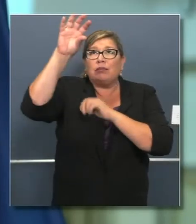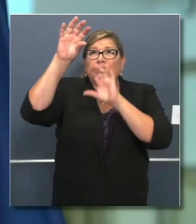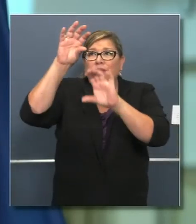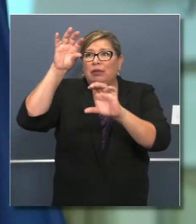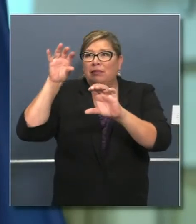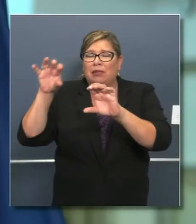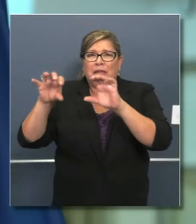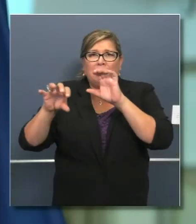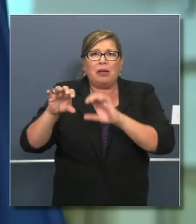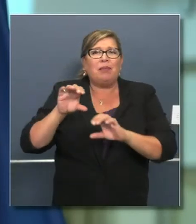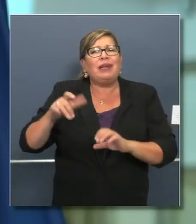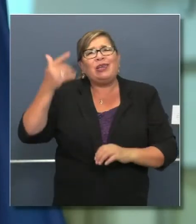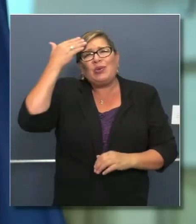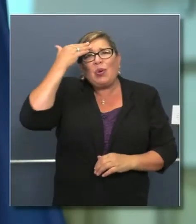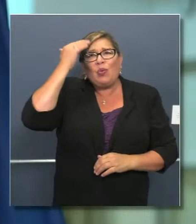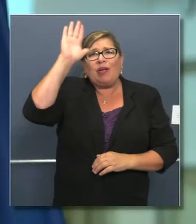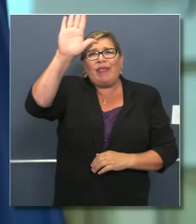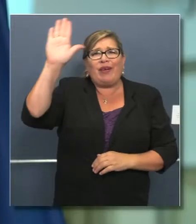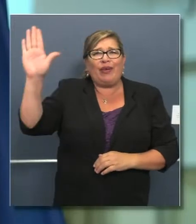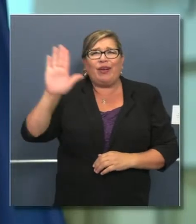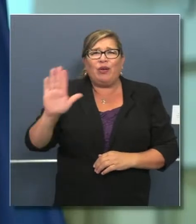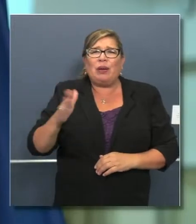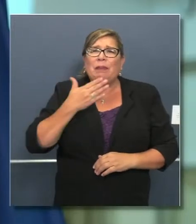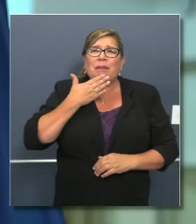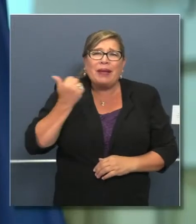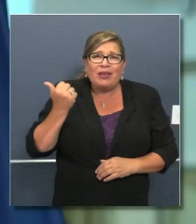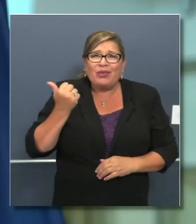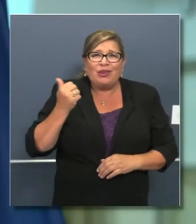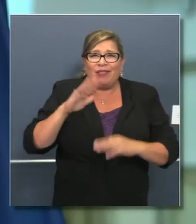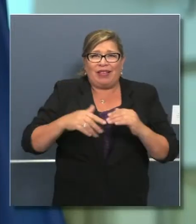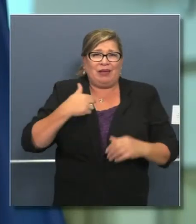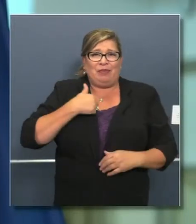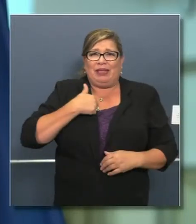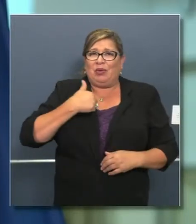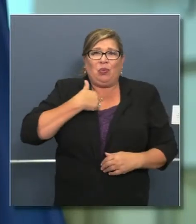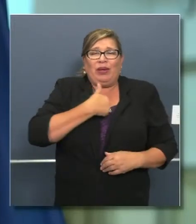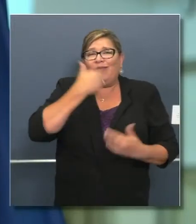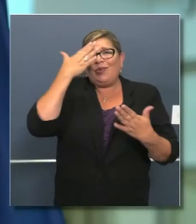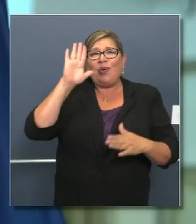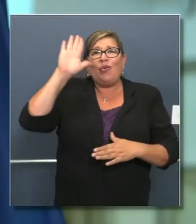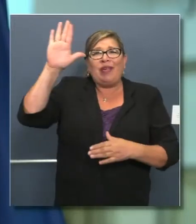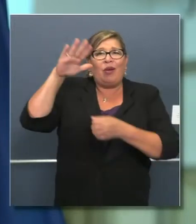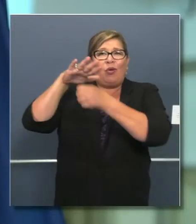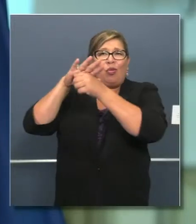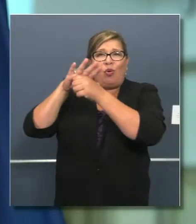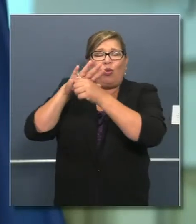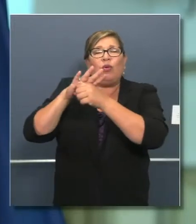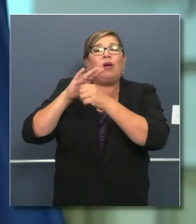environments so much information at the local level that we are not privy to in real-time at the